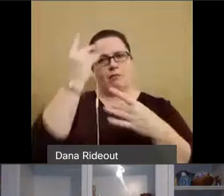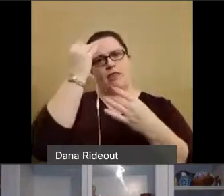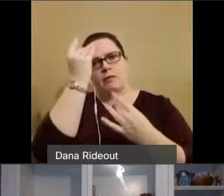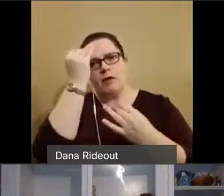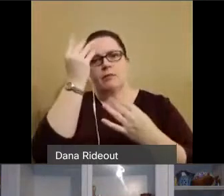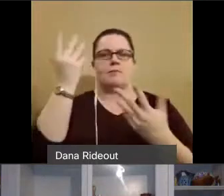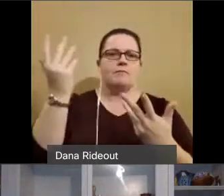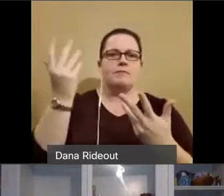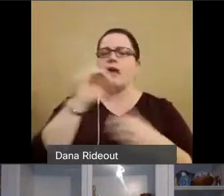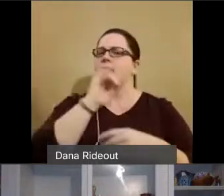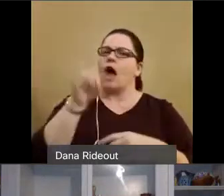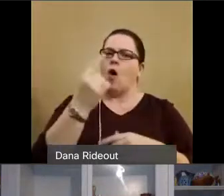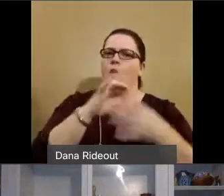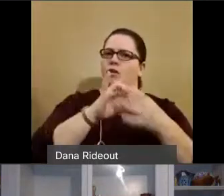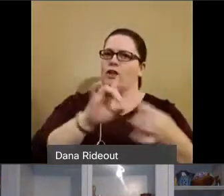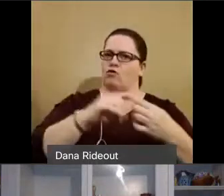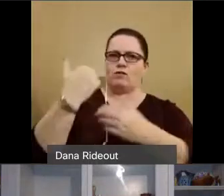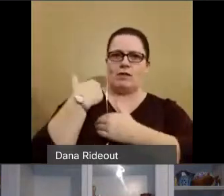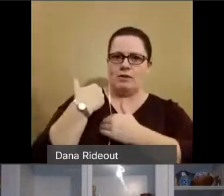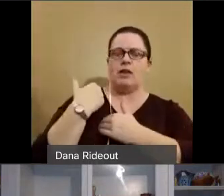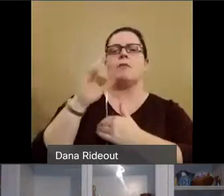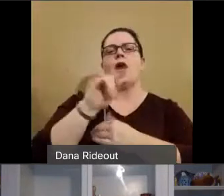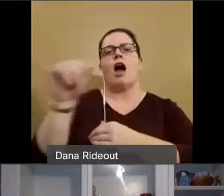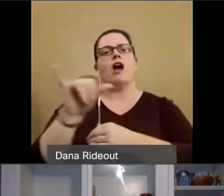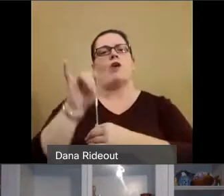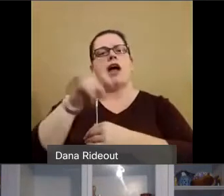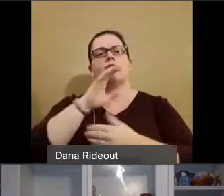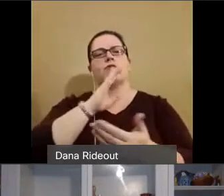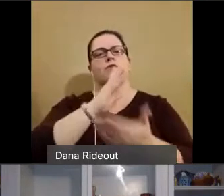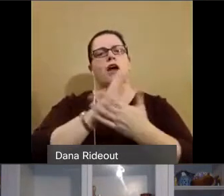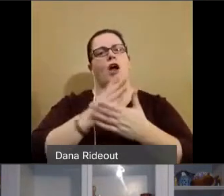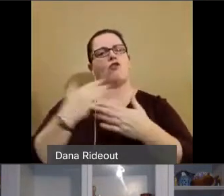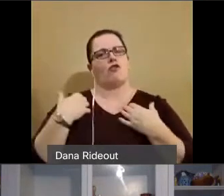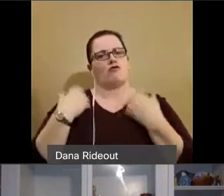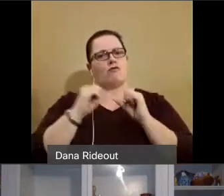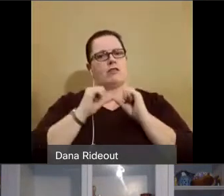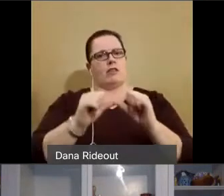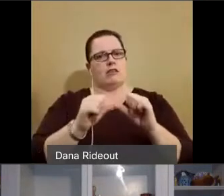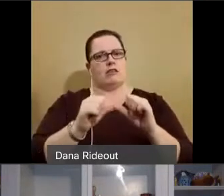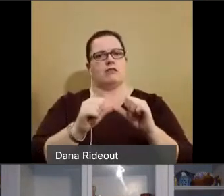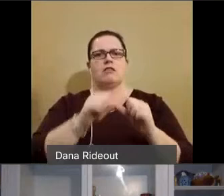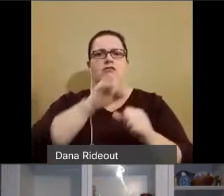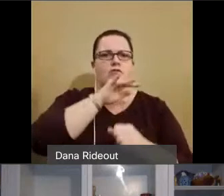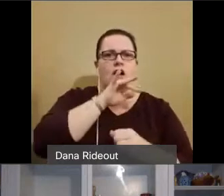Uh, response we have to talk about how resilience kind of resilience talk and resilience discourse.